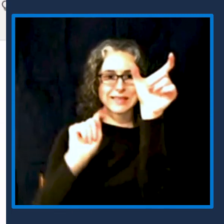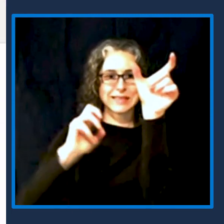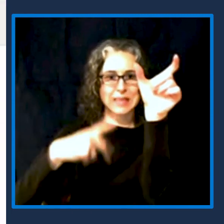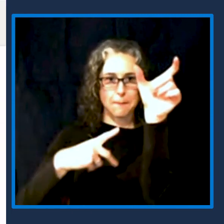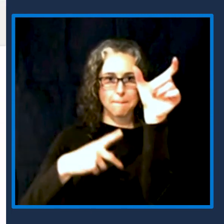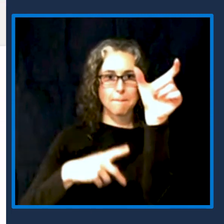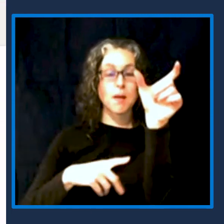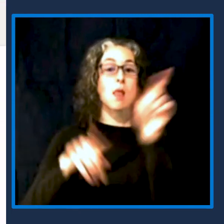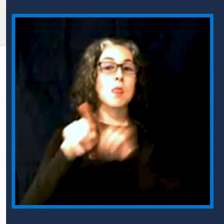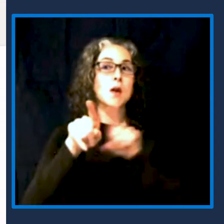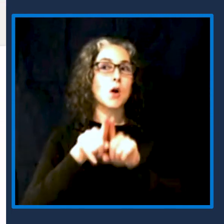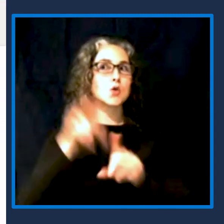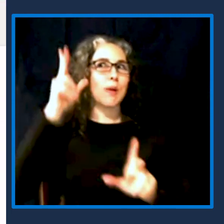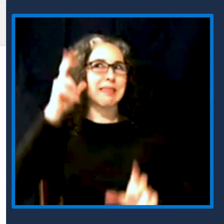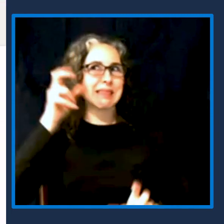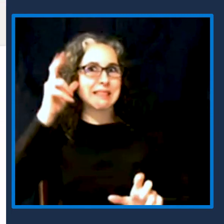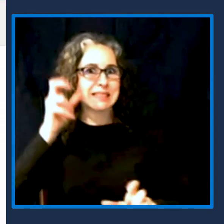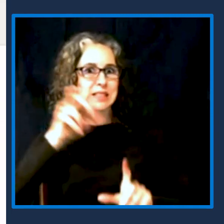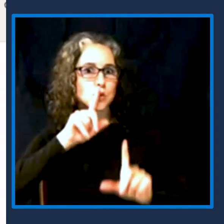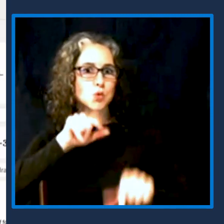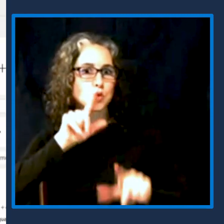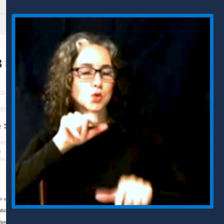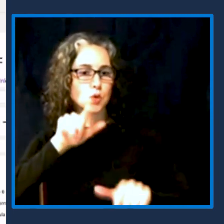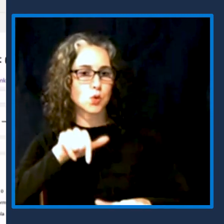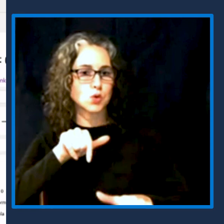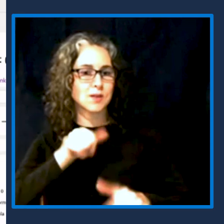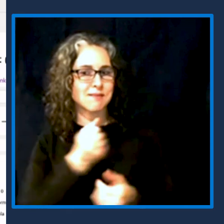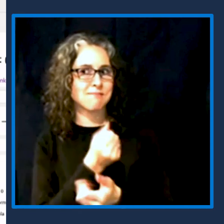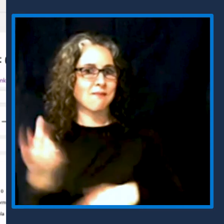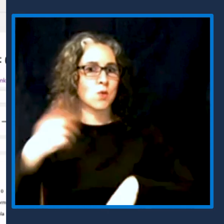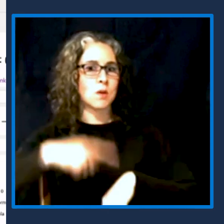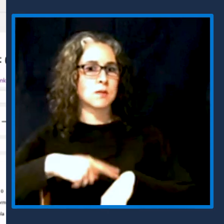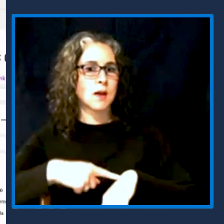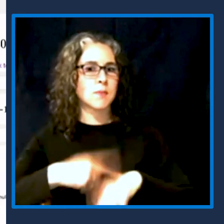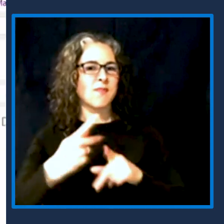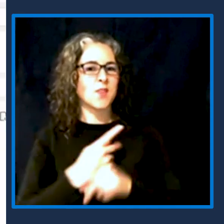the solution multiple times in order to access how to solve that equation